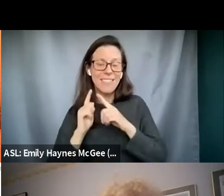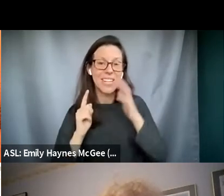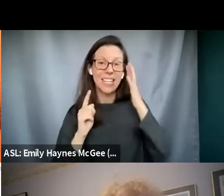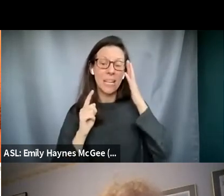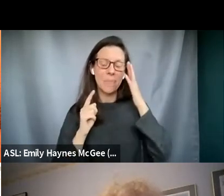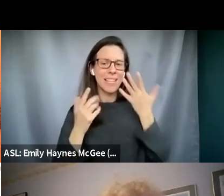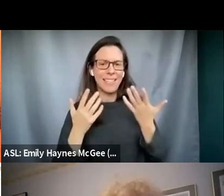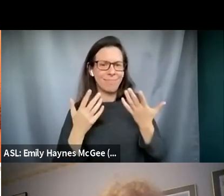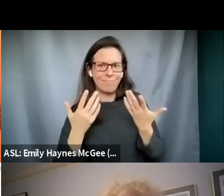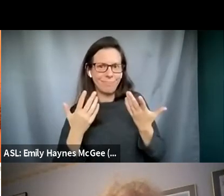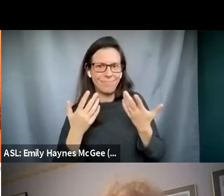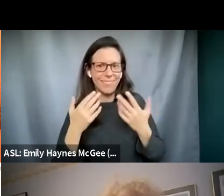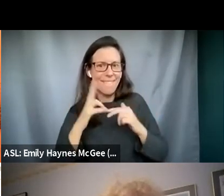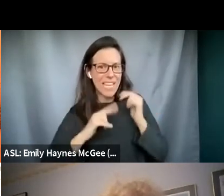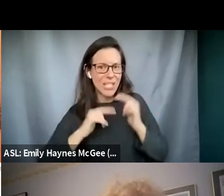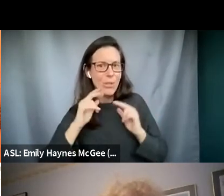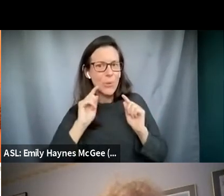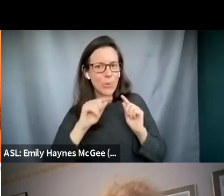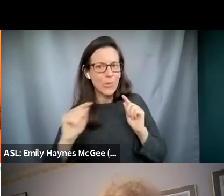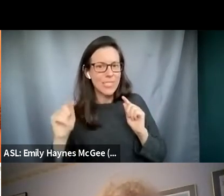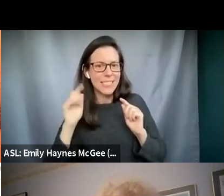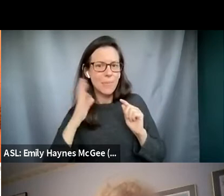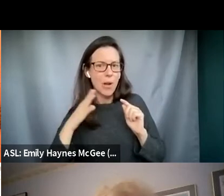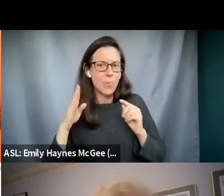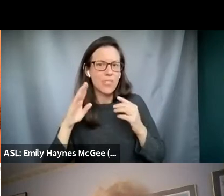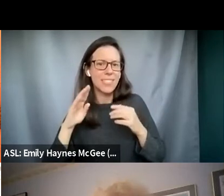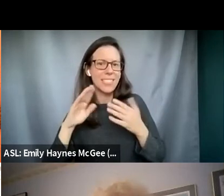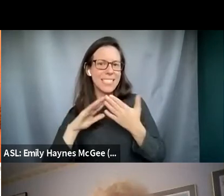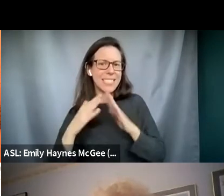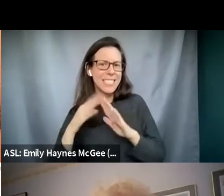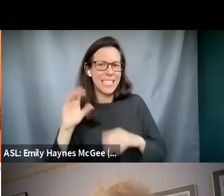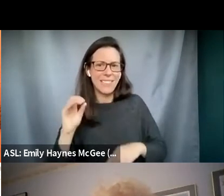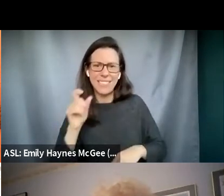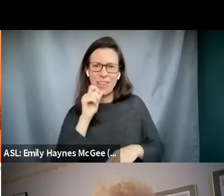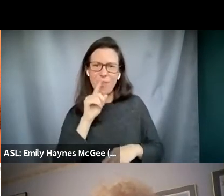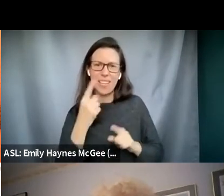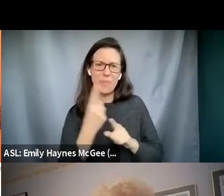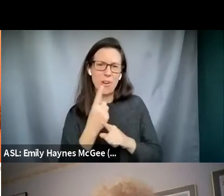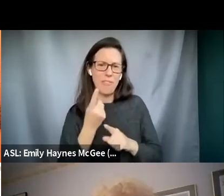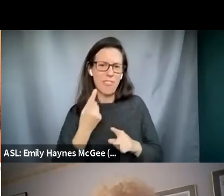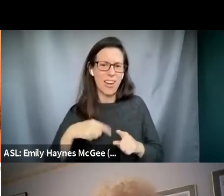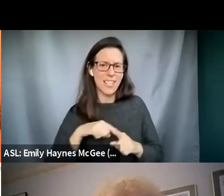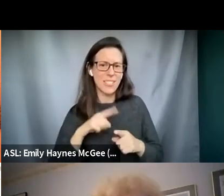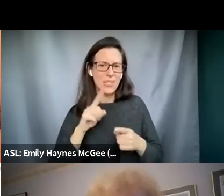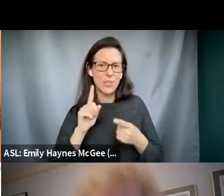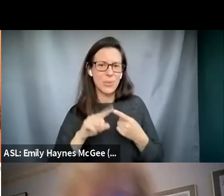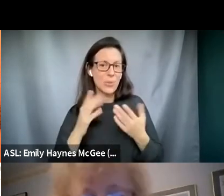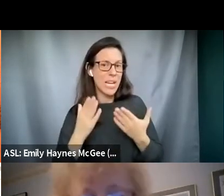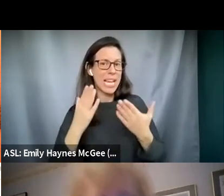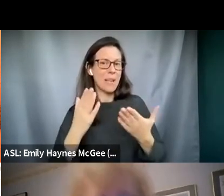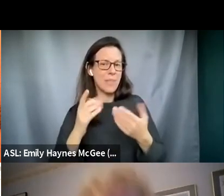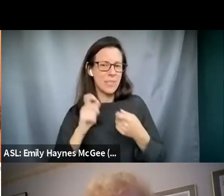I don't think that it would necessarily be appropriate for us to recommend a venue.